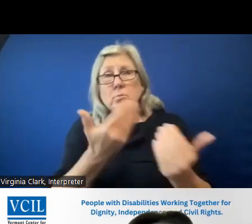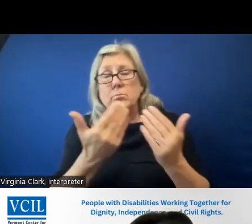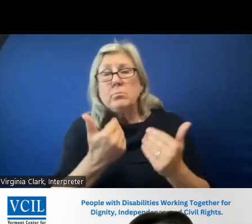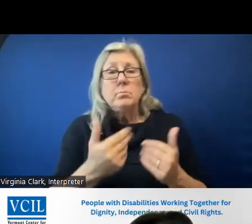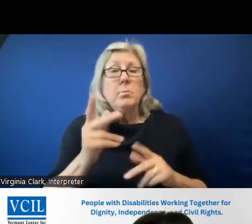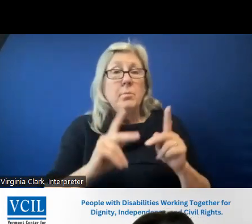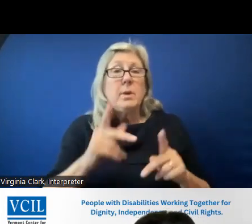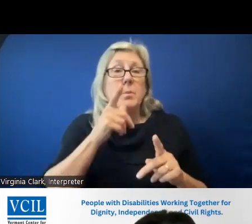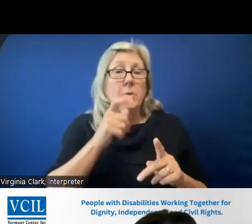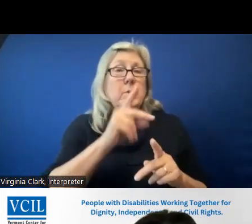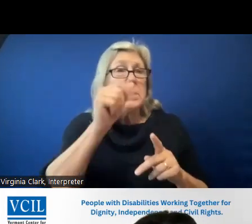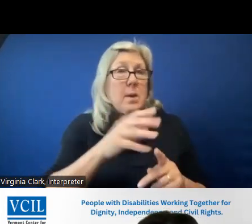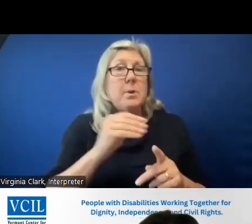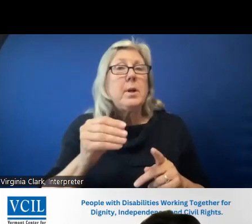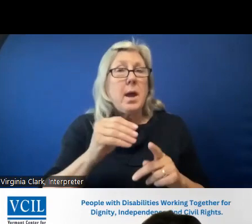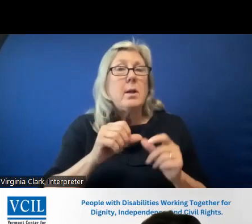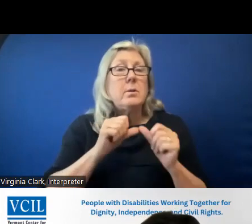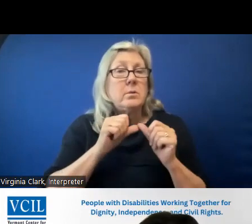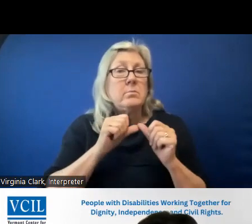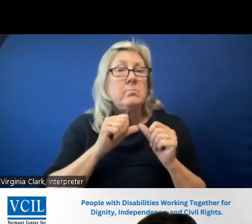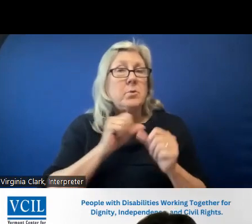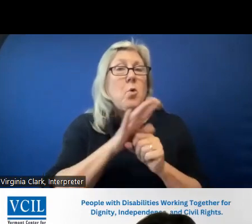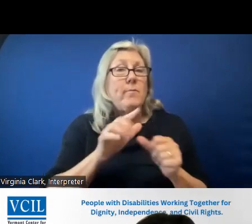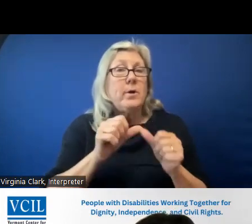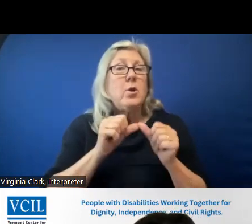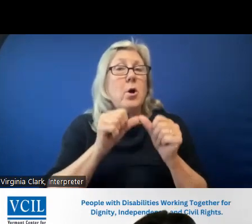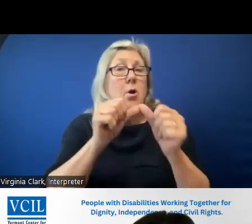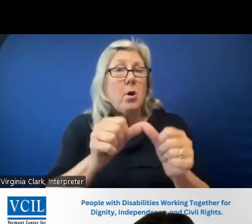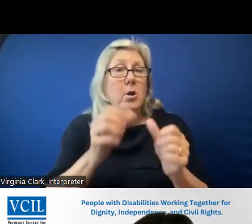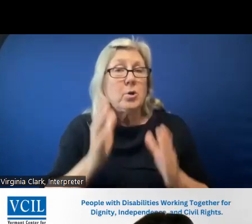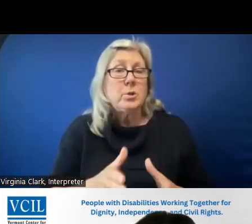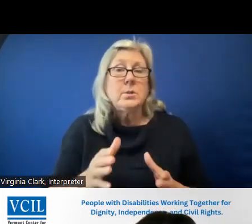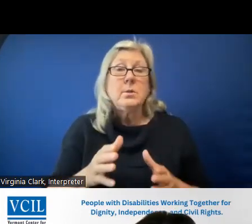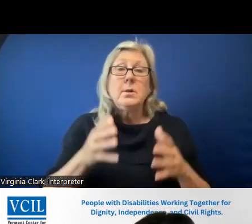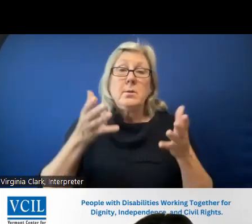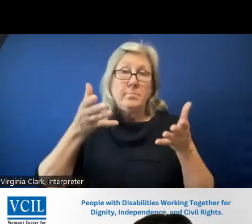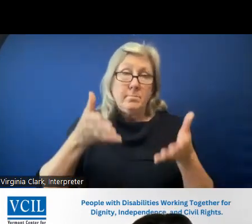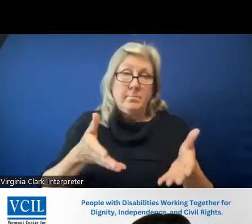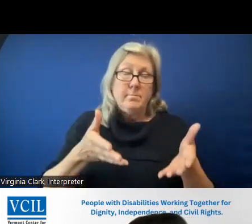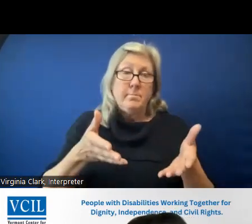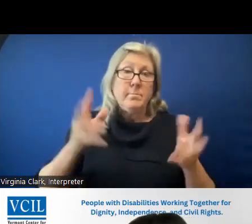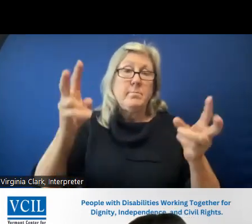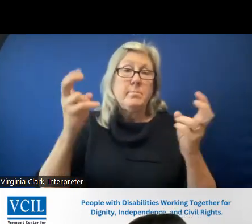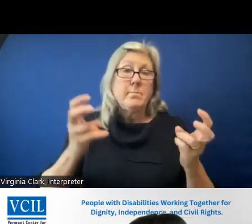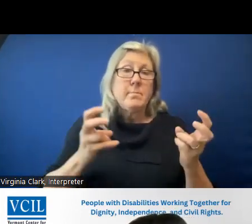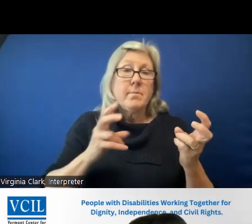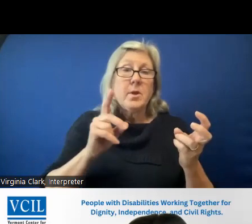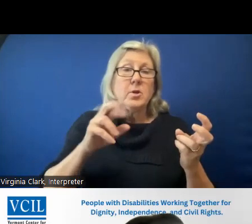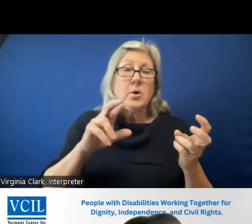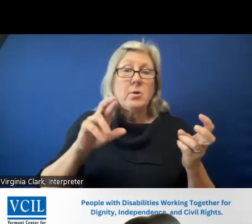we are your neighbors, too. And I leave you today with director of the world Health Organization.